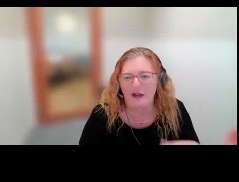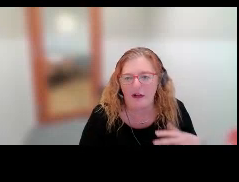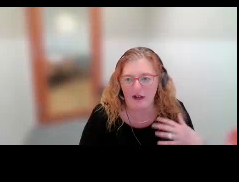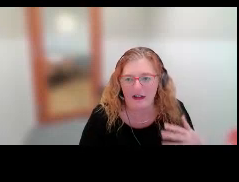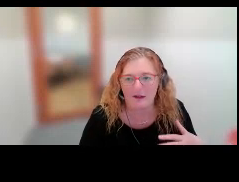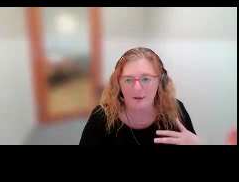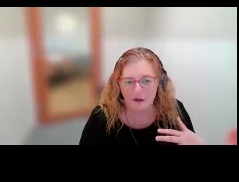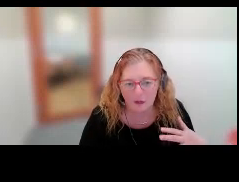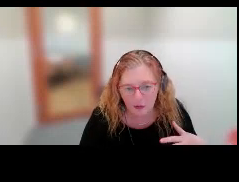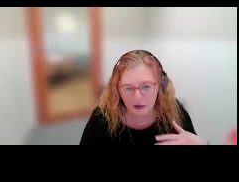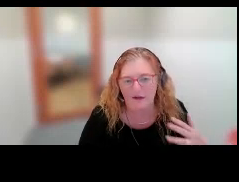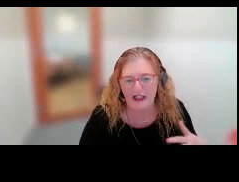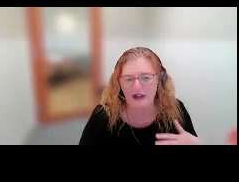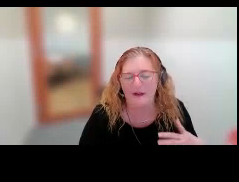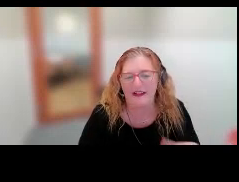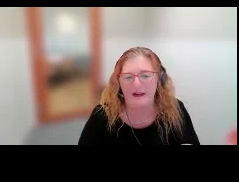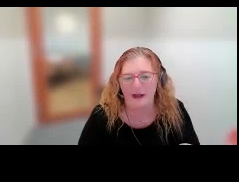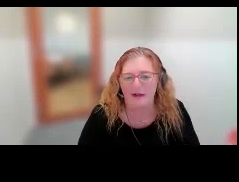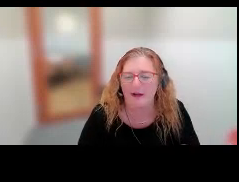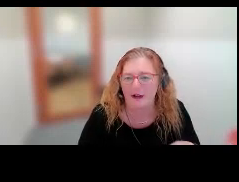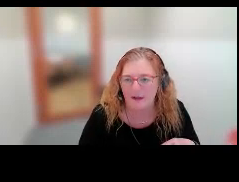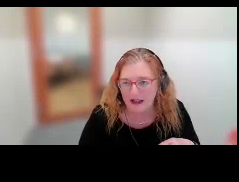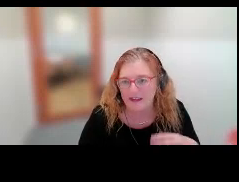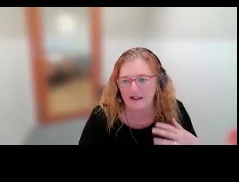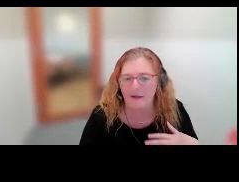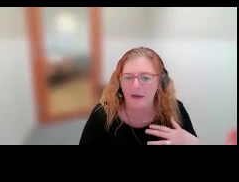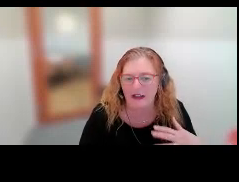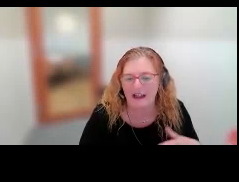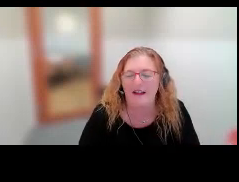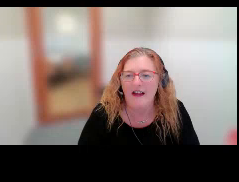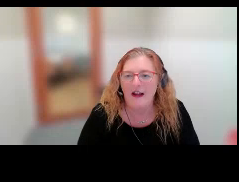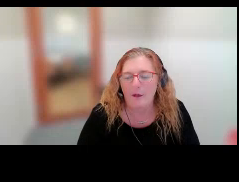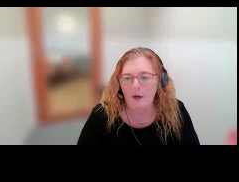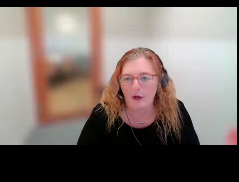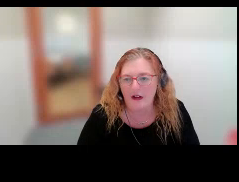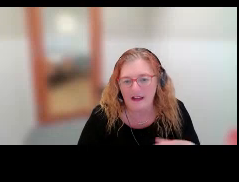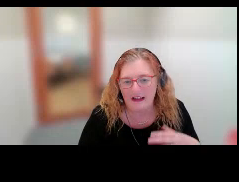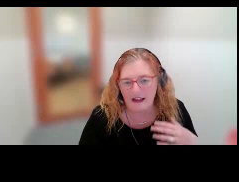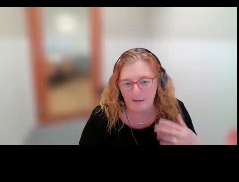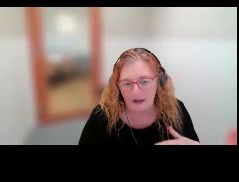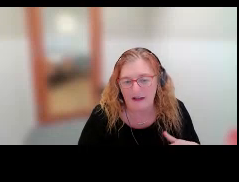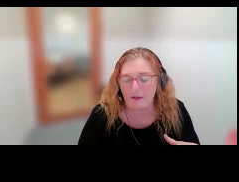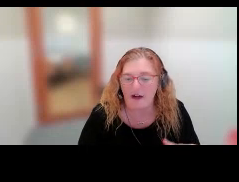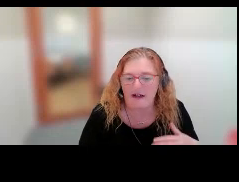alternative audit arrangements that we all talk about that are in place for the MPS Program